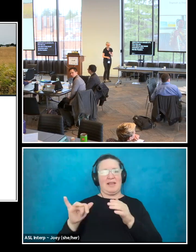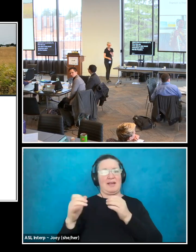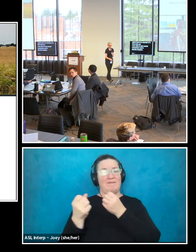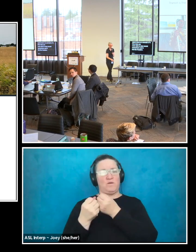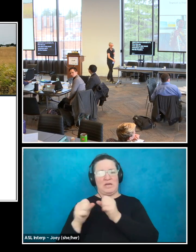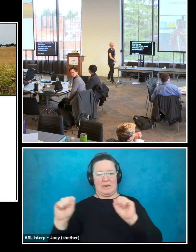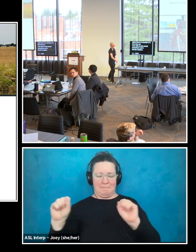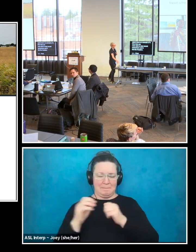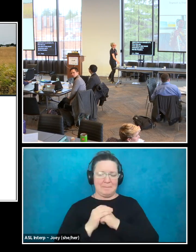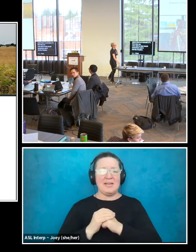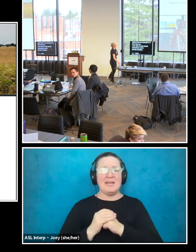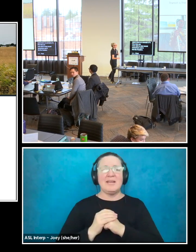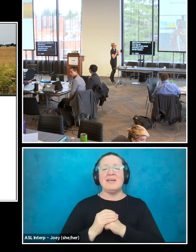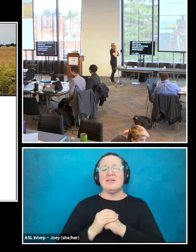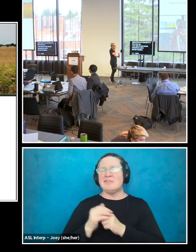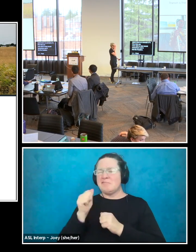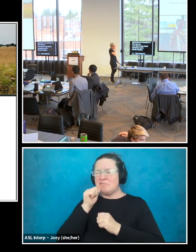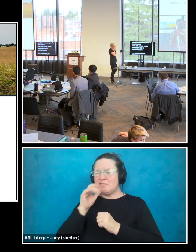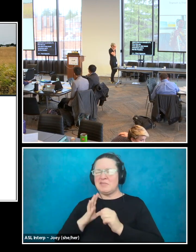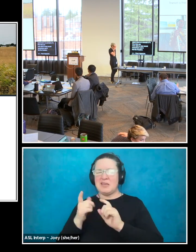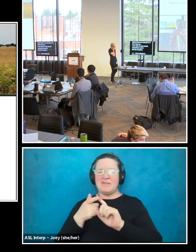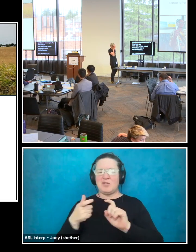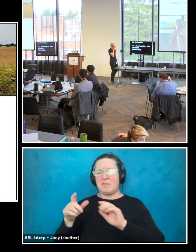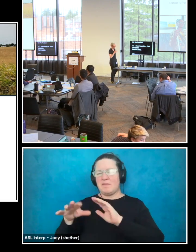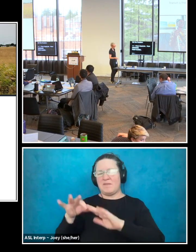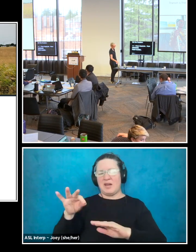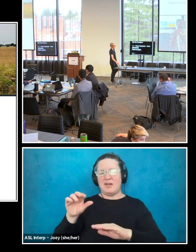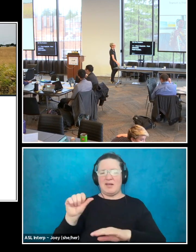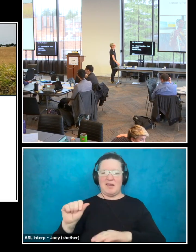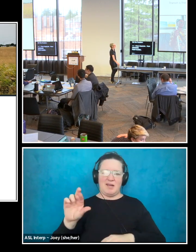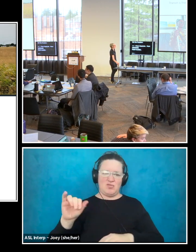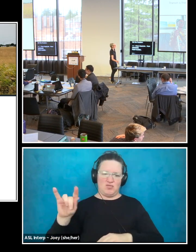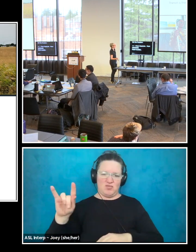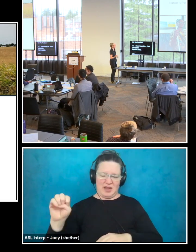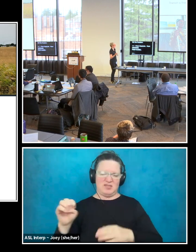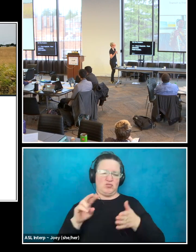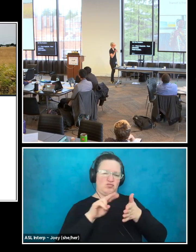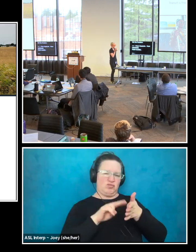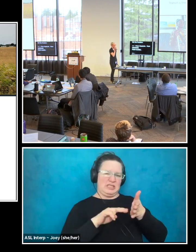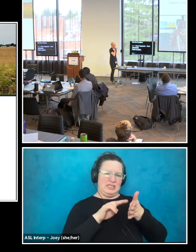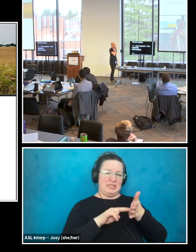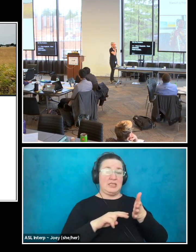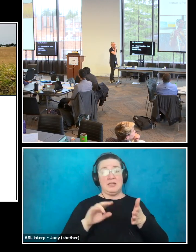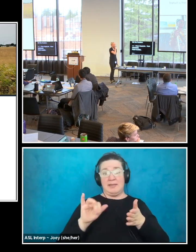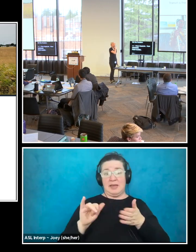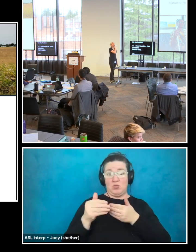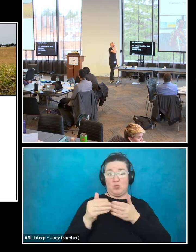"The room I rented was right next to bus number 30. It was life-changing for me to know that I